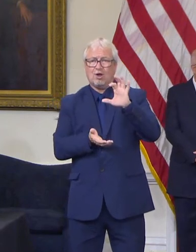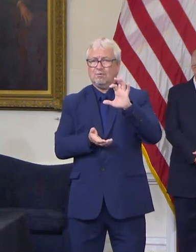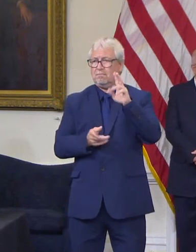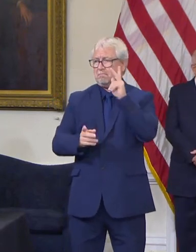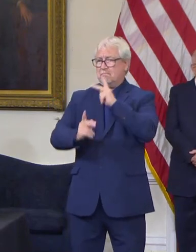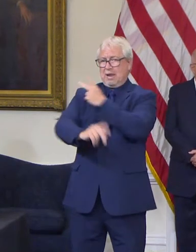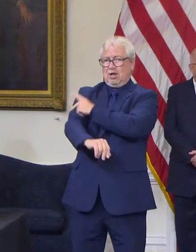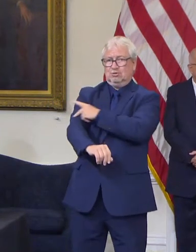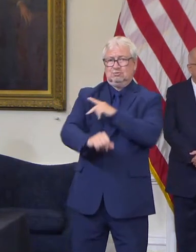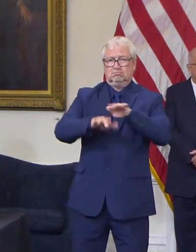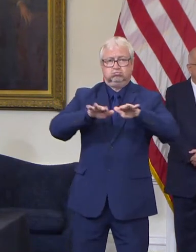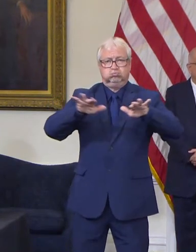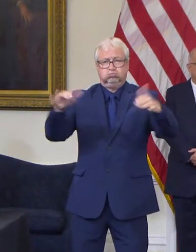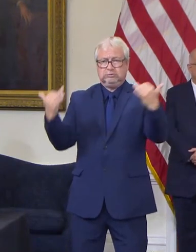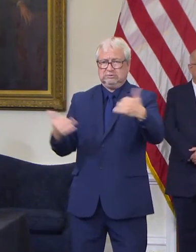Among them are 797 adults and 11 children with COVID-19.